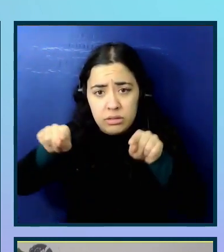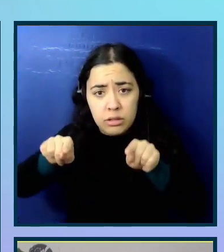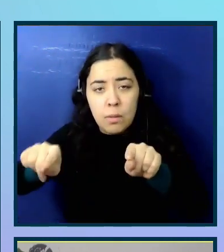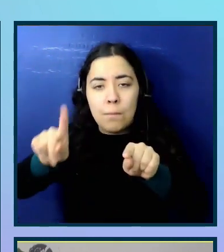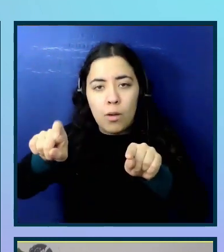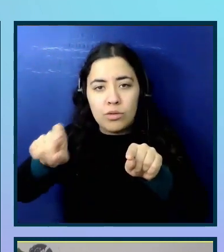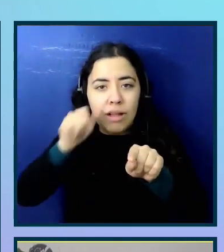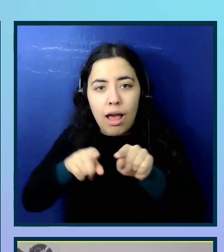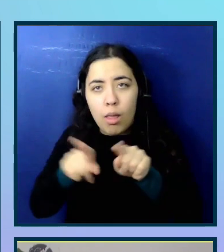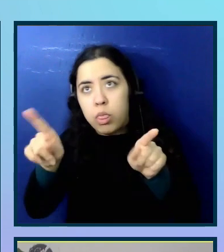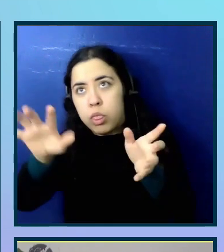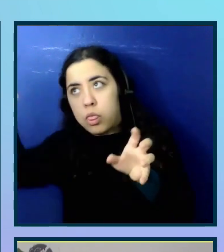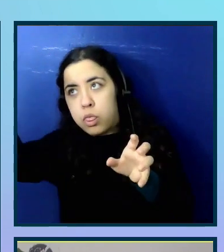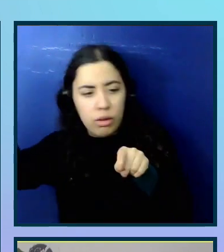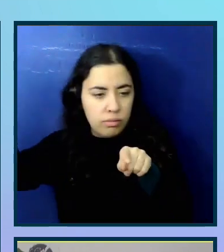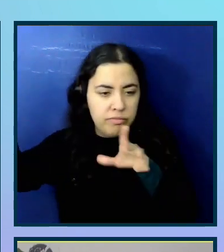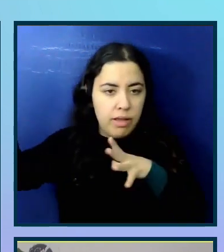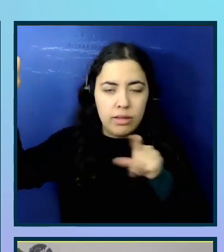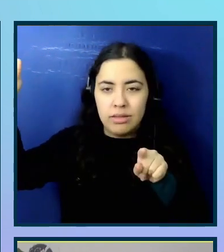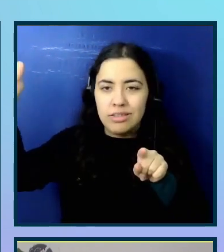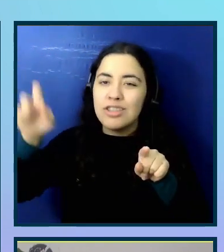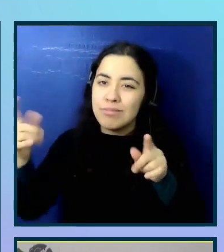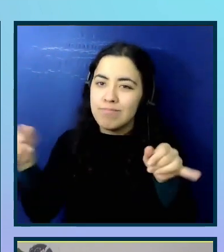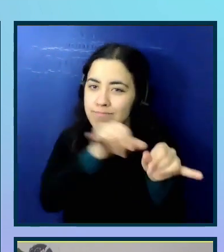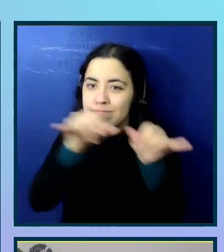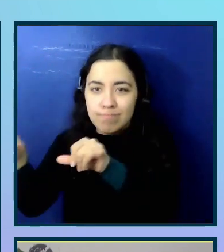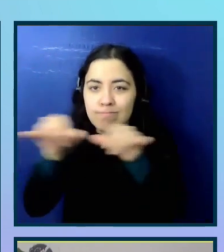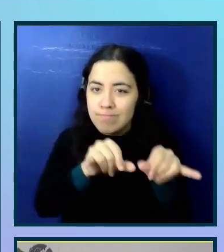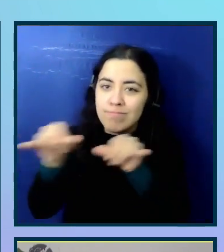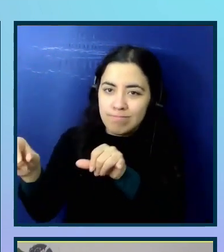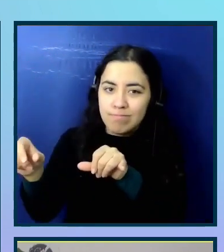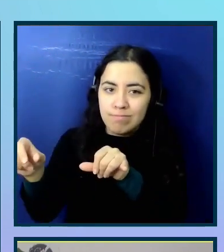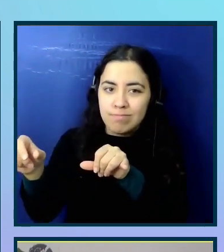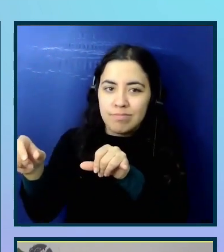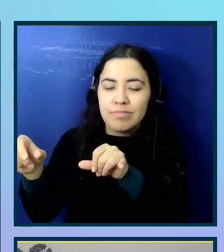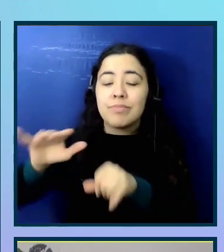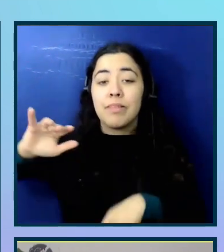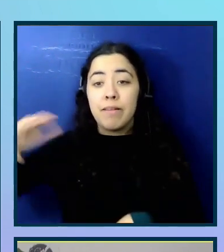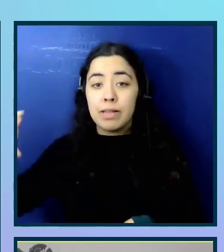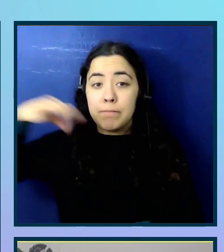And it also benefits my fellow designers. It's a good onboarding tool I think, for new members in the team,